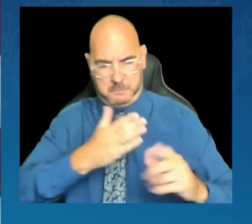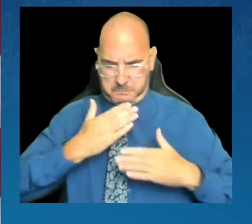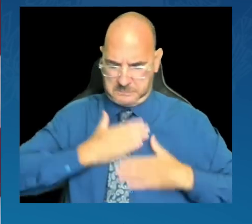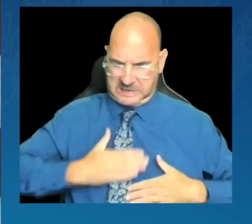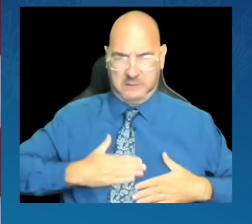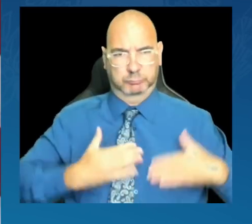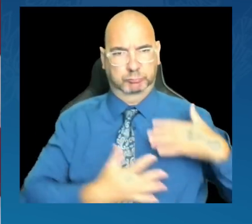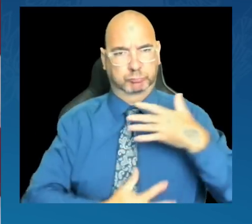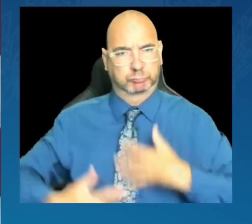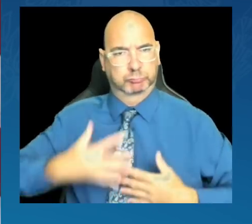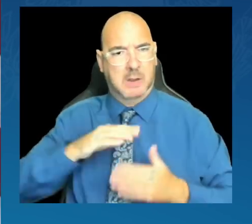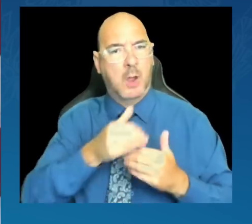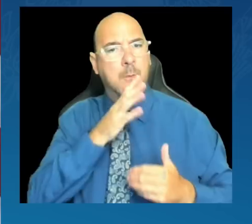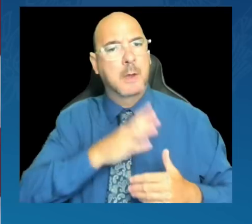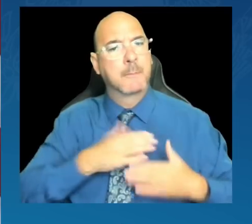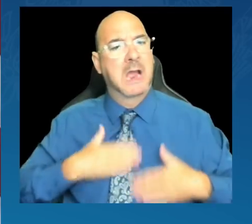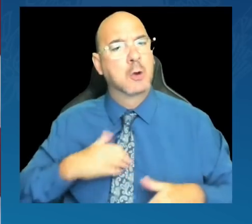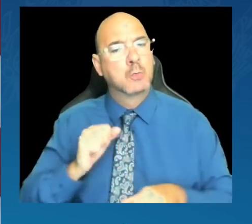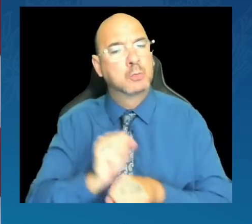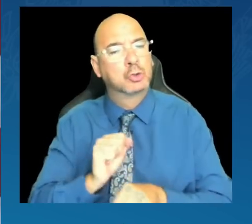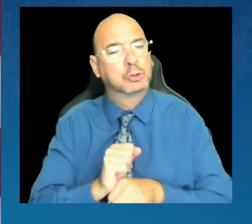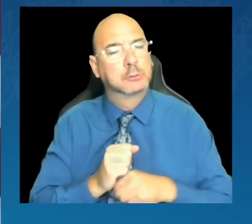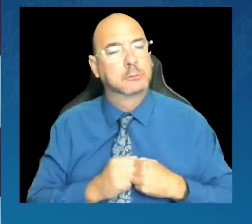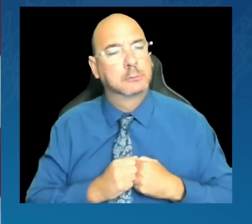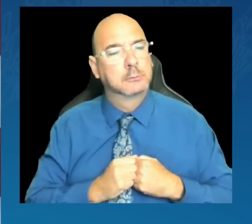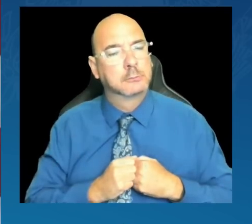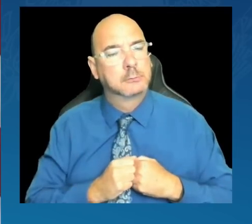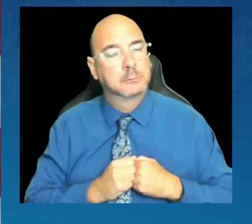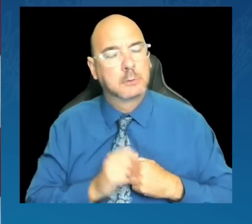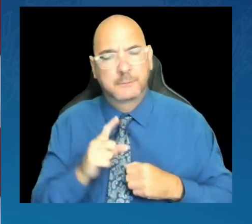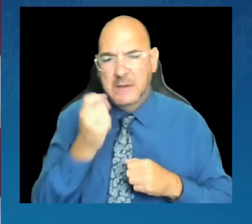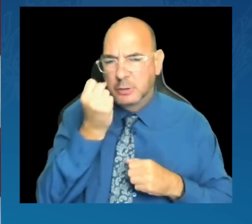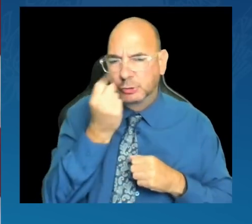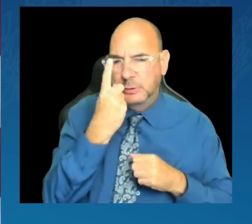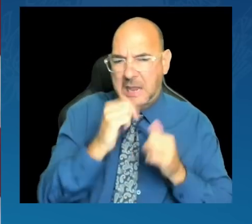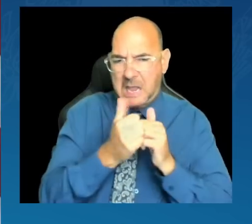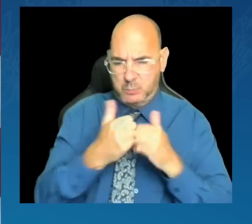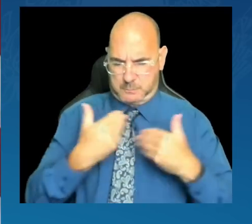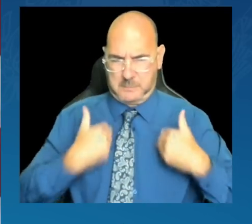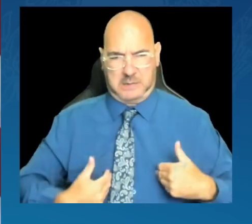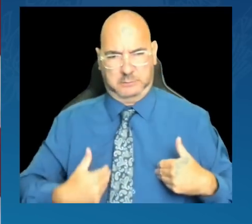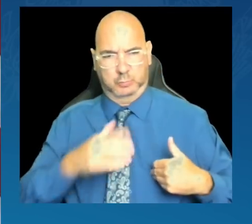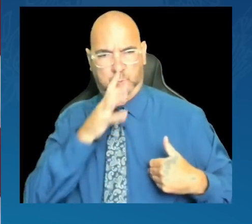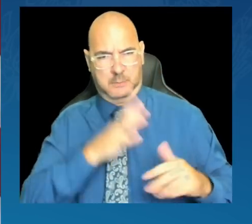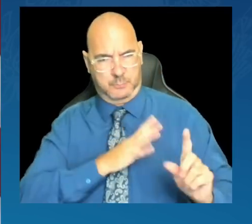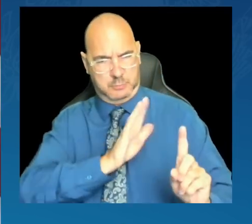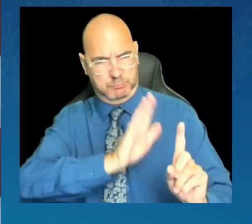But when you understand how a woman's body works, you will understand that the parameters